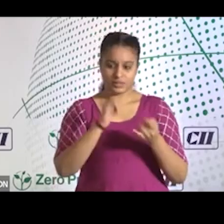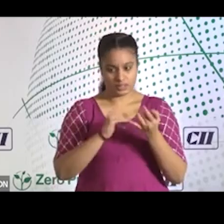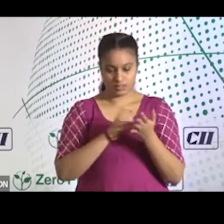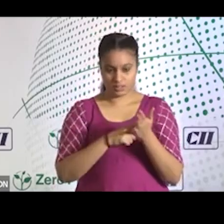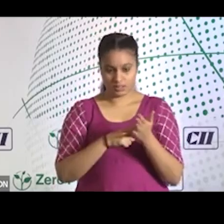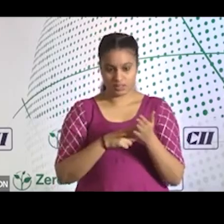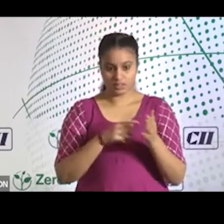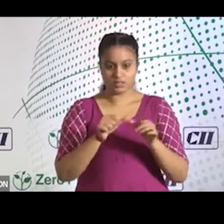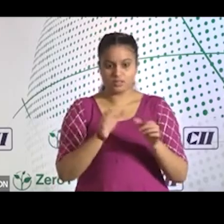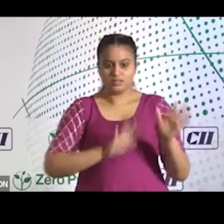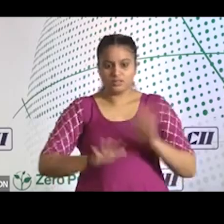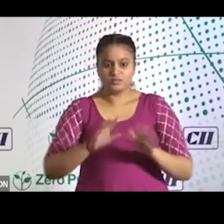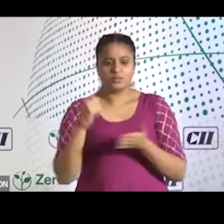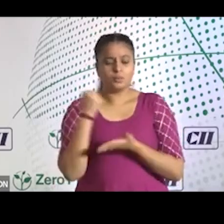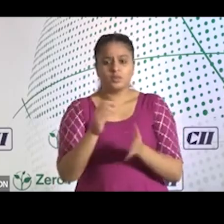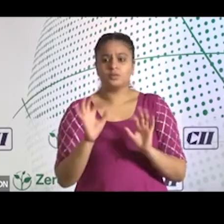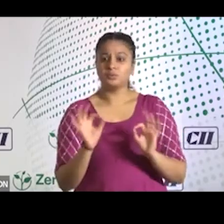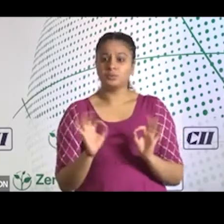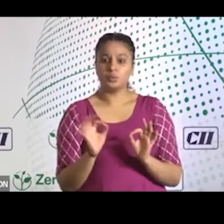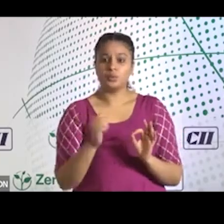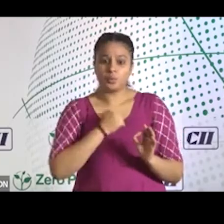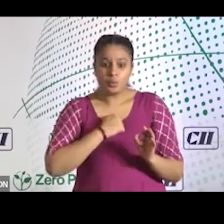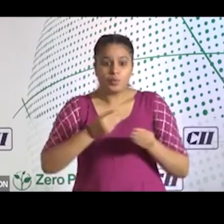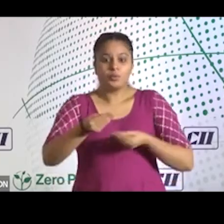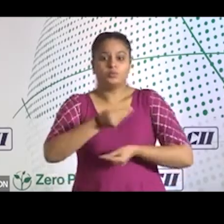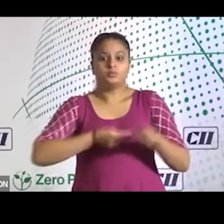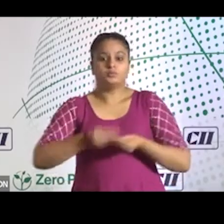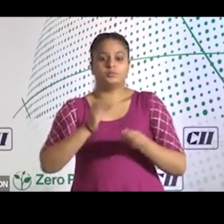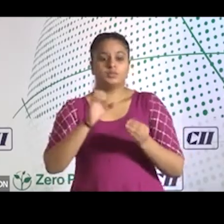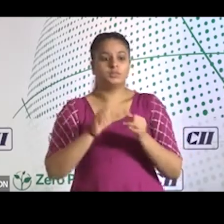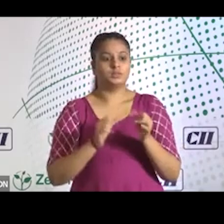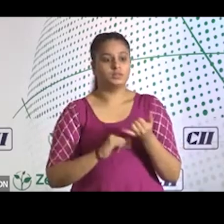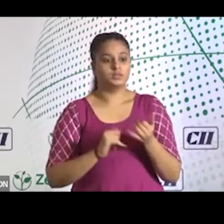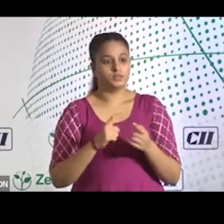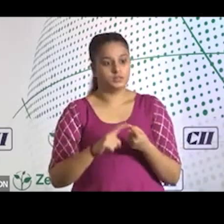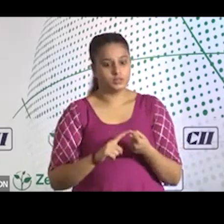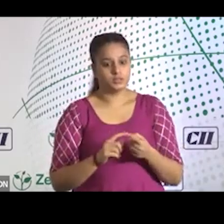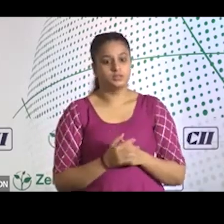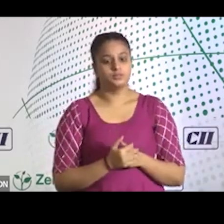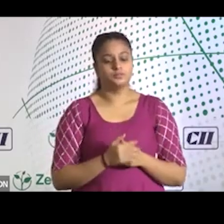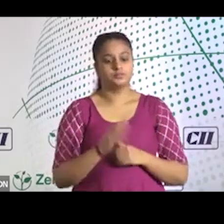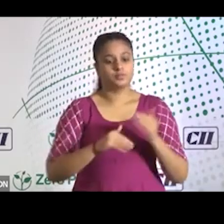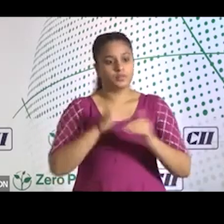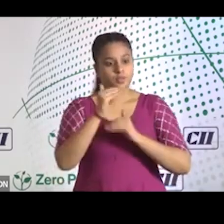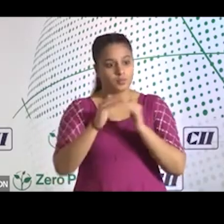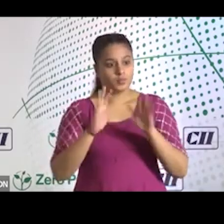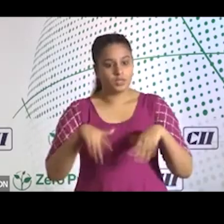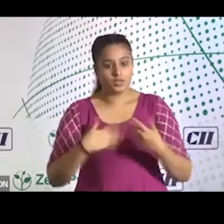But we are building a business case around people with disabilities.